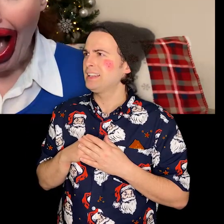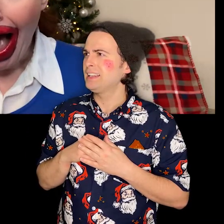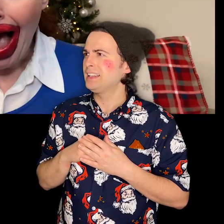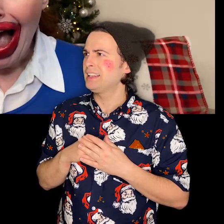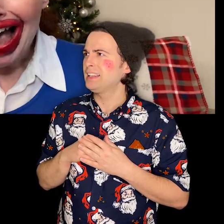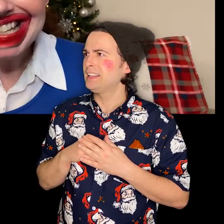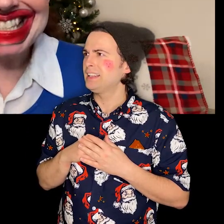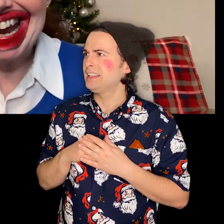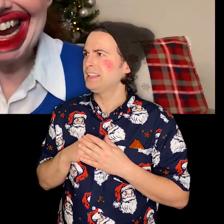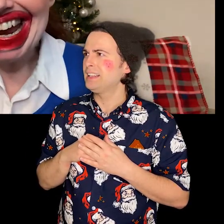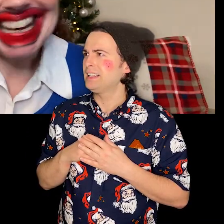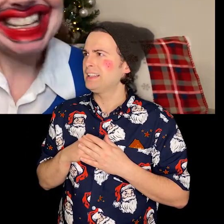Belle –See Ya